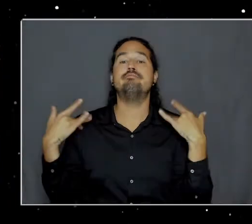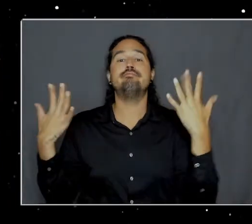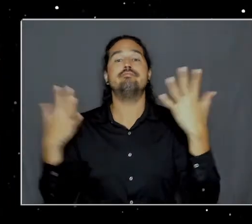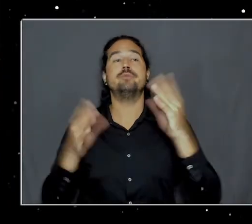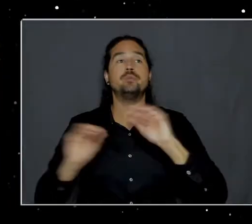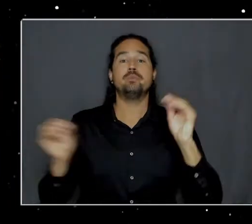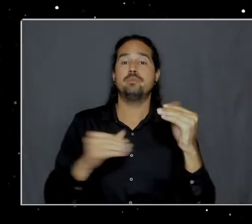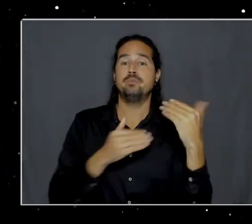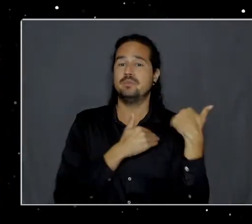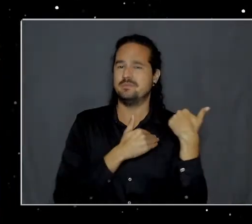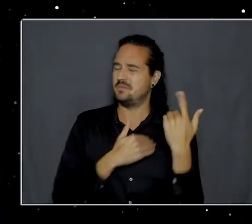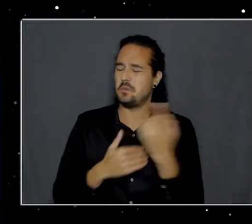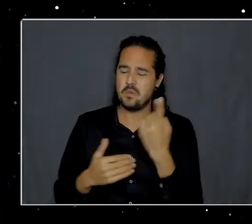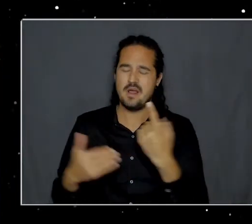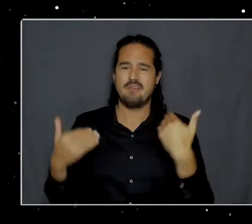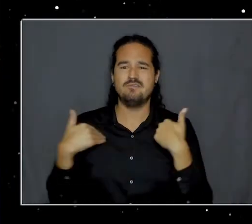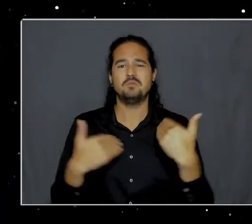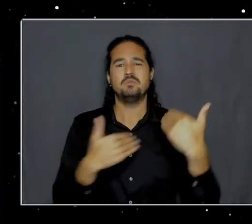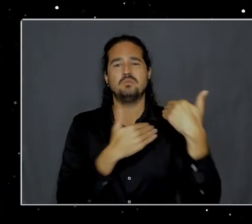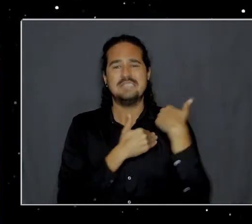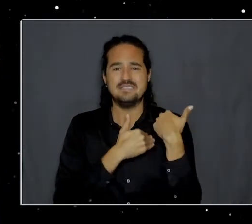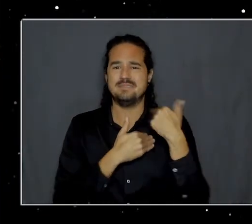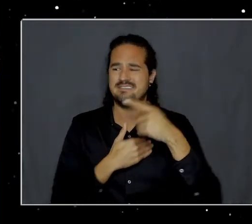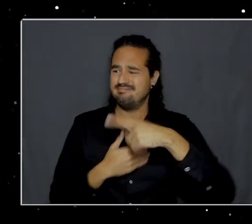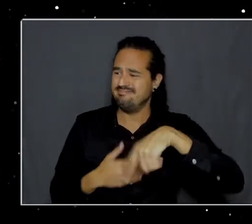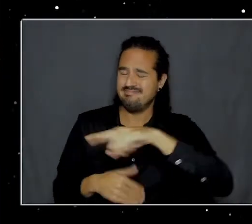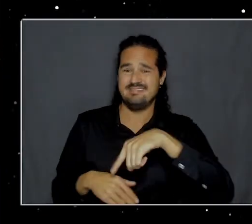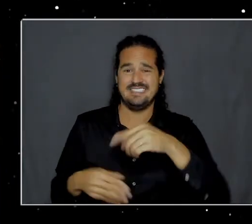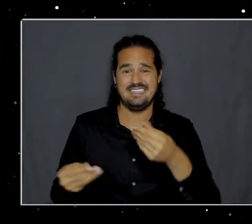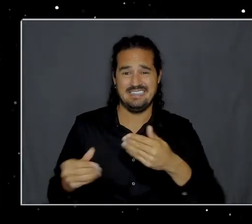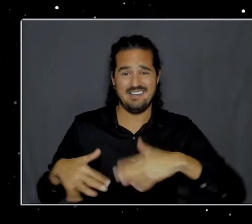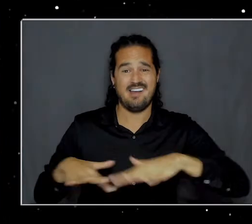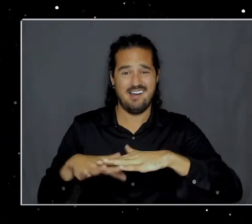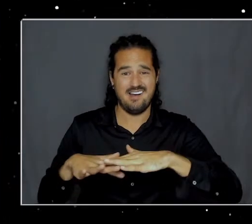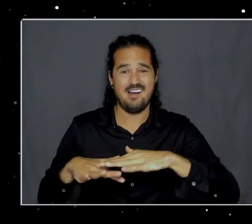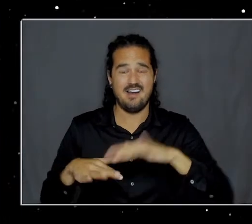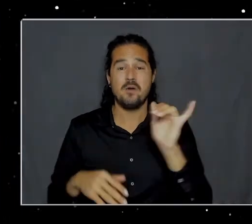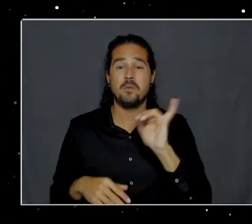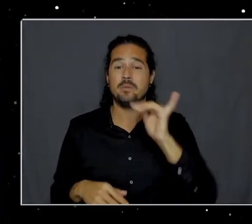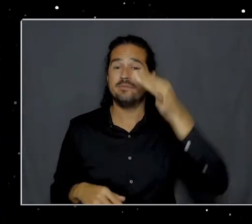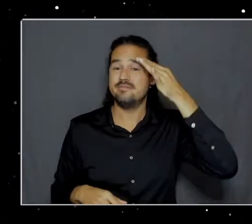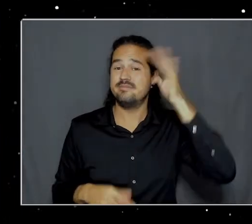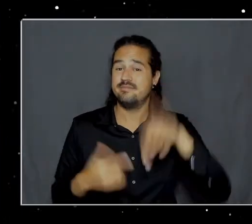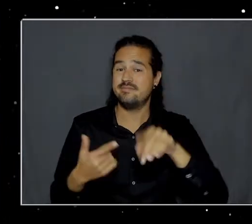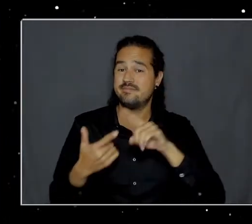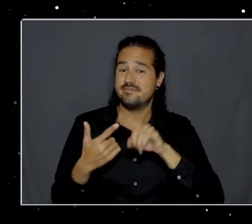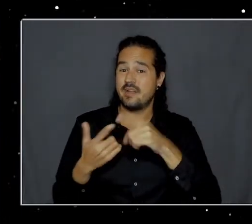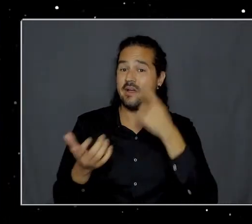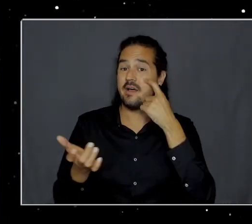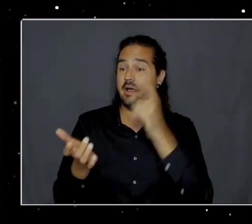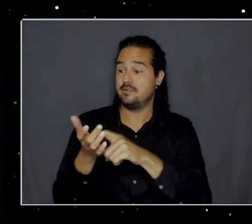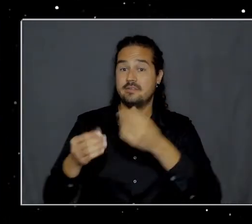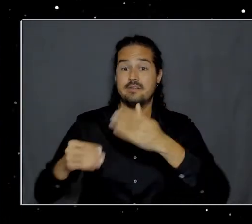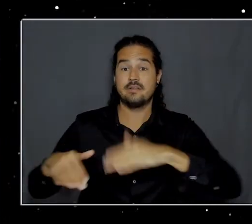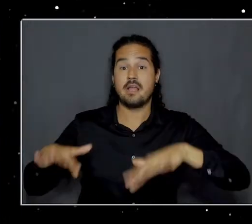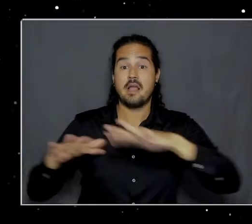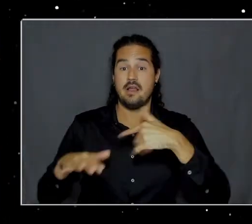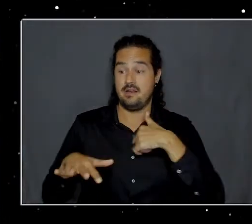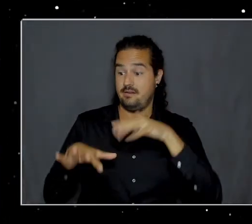FOR THIS LAND. AND THEN, ALSO, WE KNOW IT'S INSUFFICIENT TO MERELY ACKNOWLEDGE THE LAND WE OCCUPY.